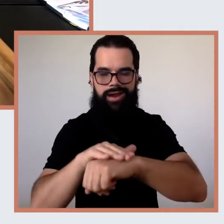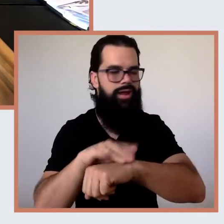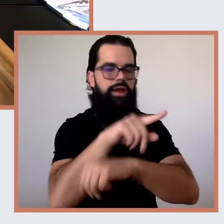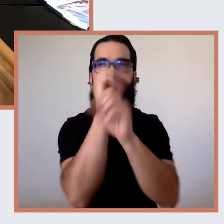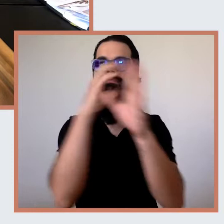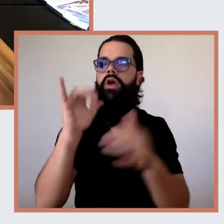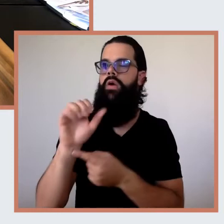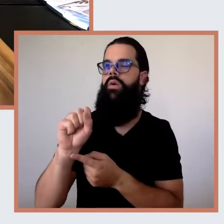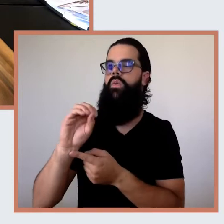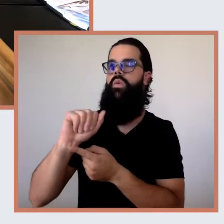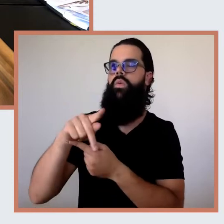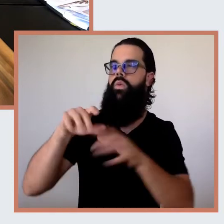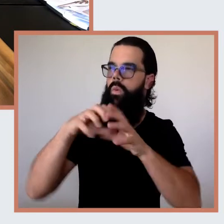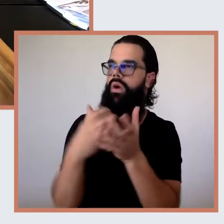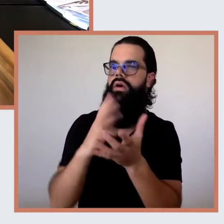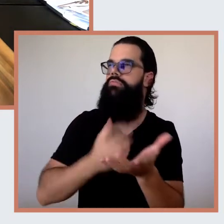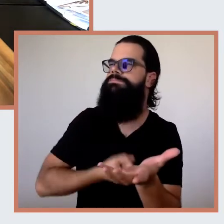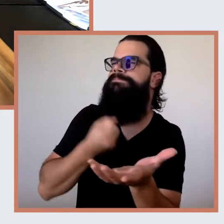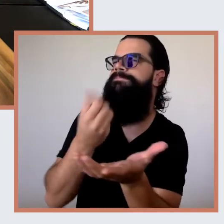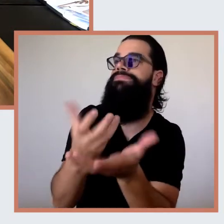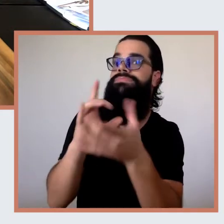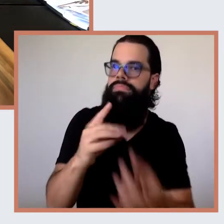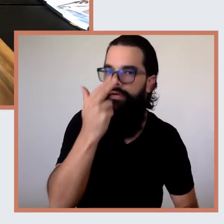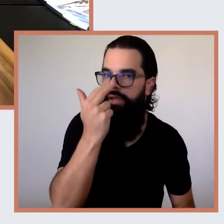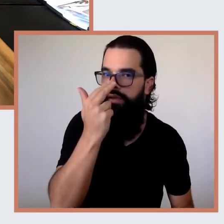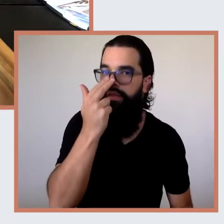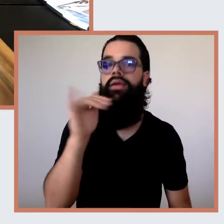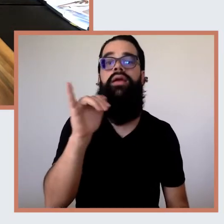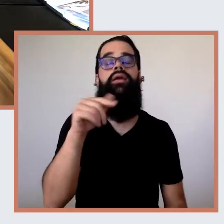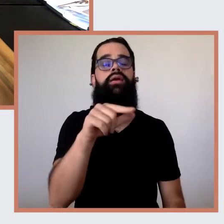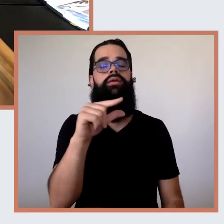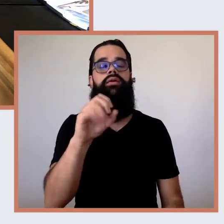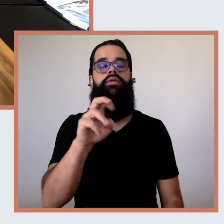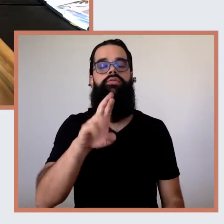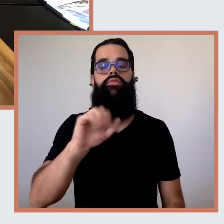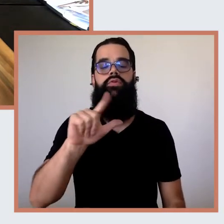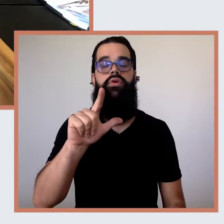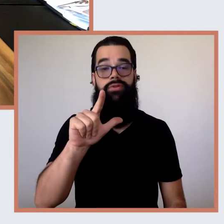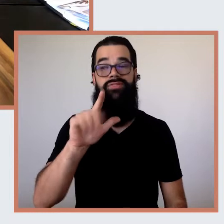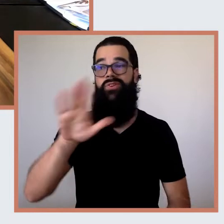and she still is in the soap world, she's an amazing actress, and she's been on "General Hospital" forever.